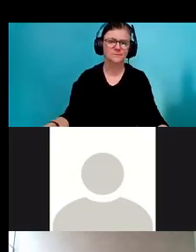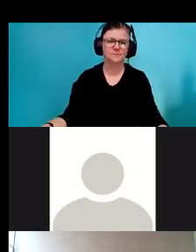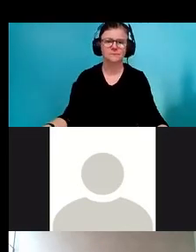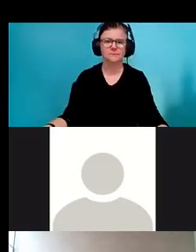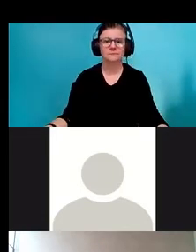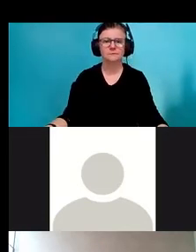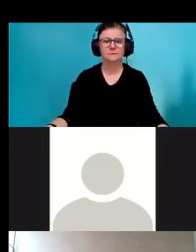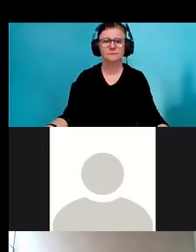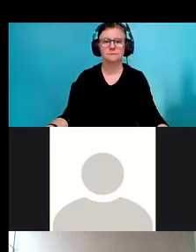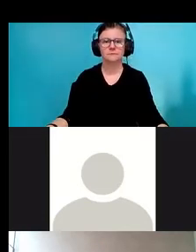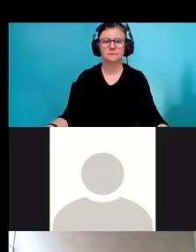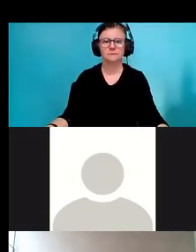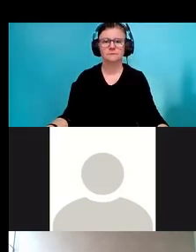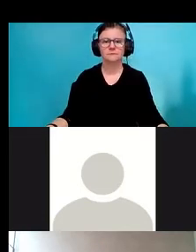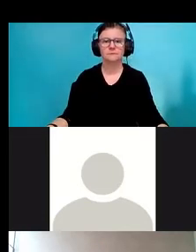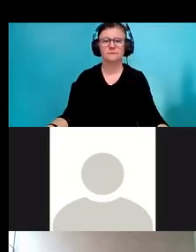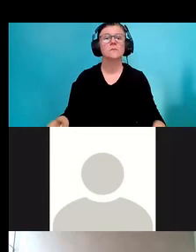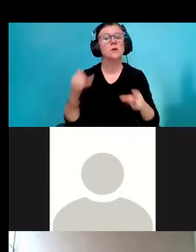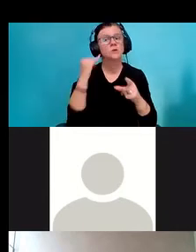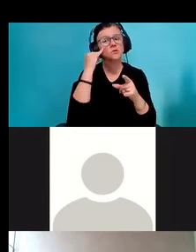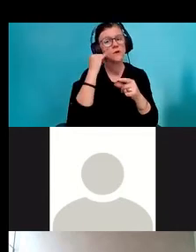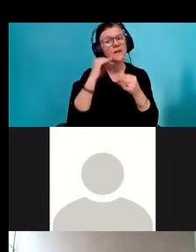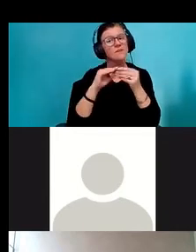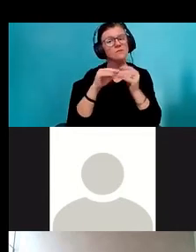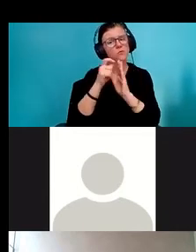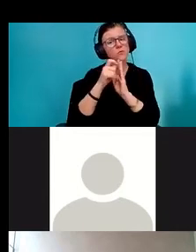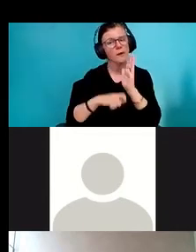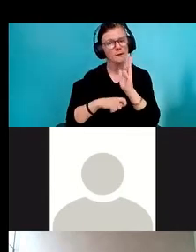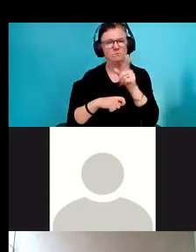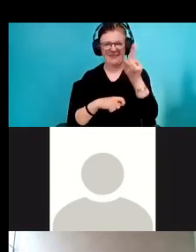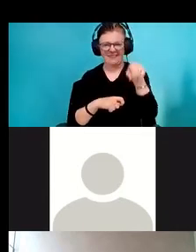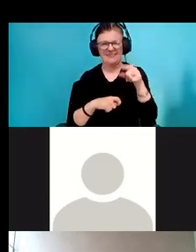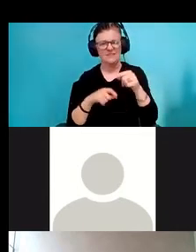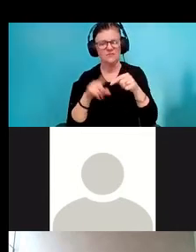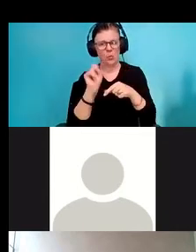So as you're writing, you can ask yourself these questions